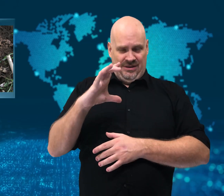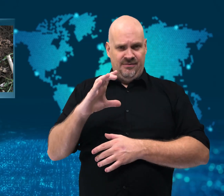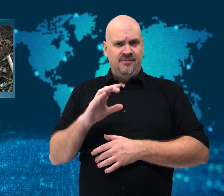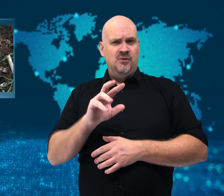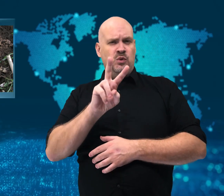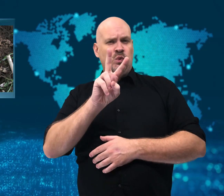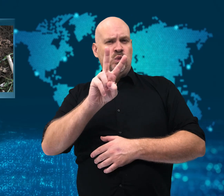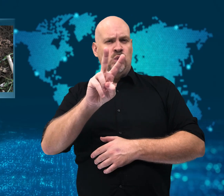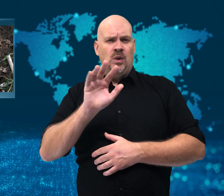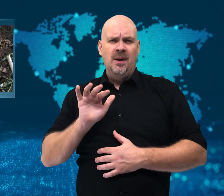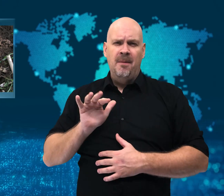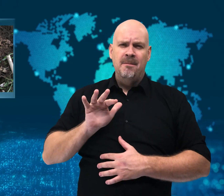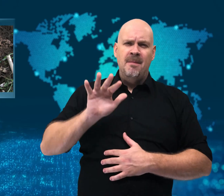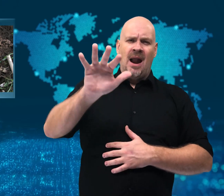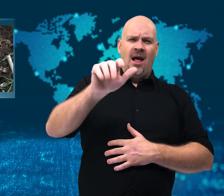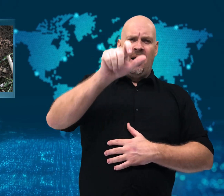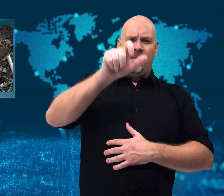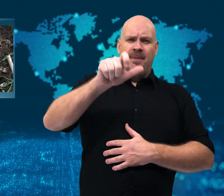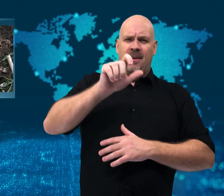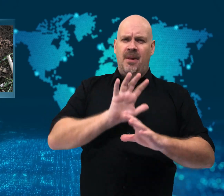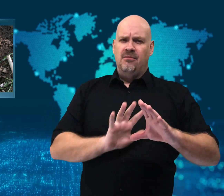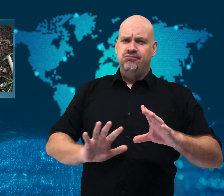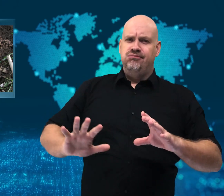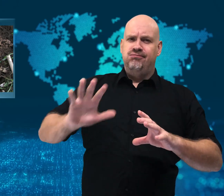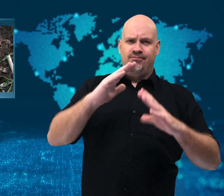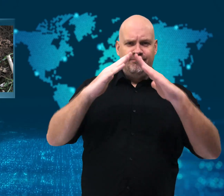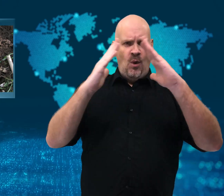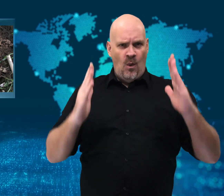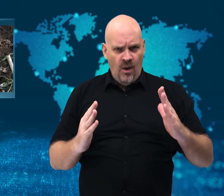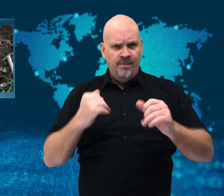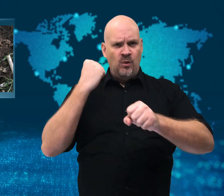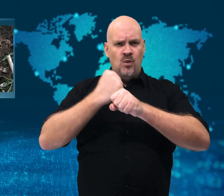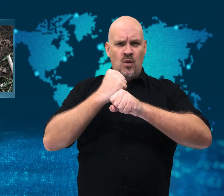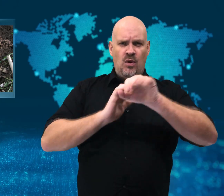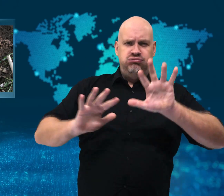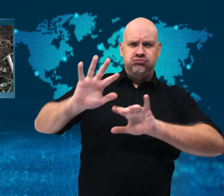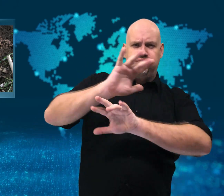there is a lot of wastewater.